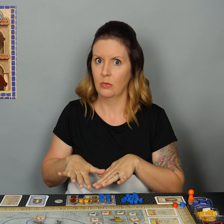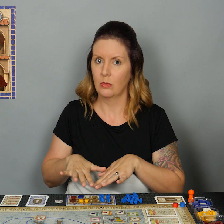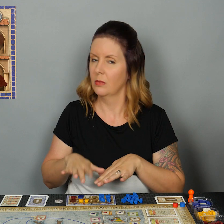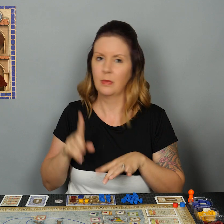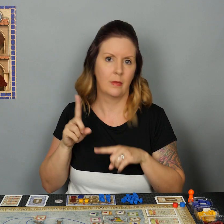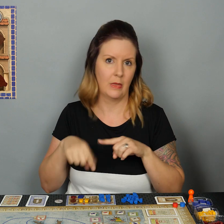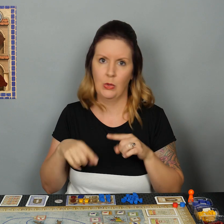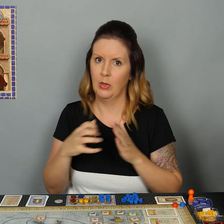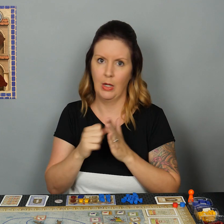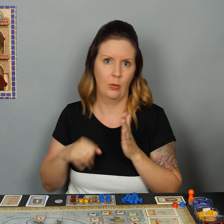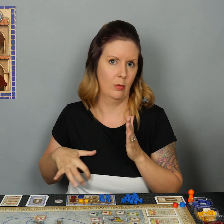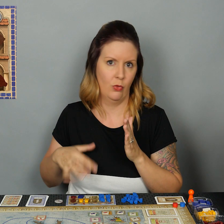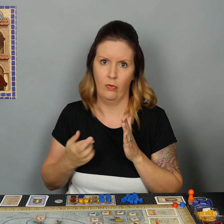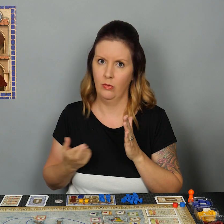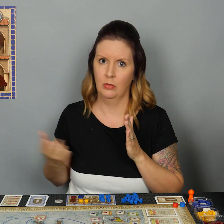the room available.